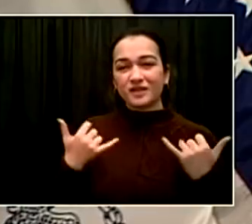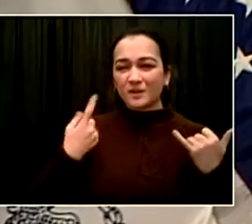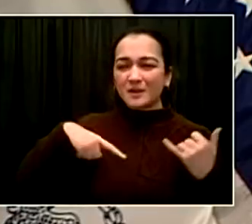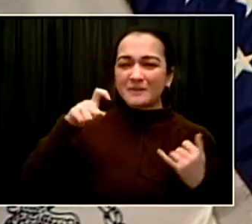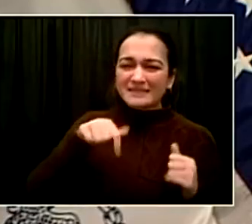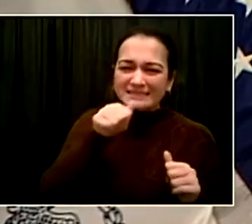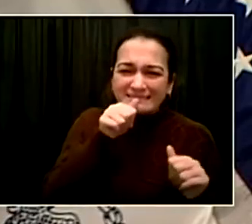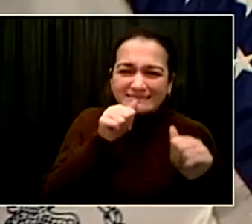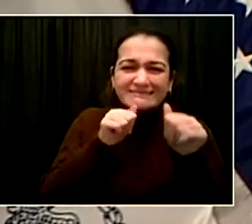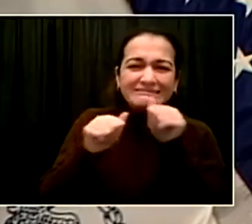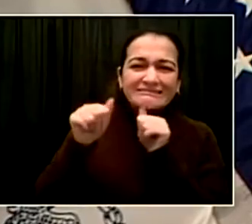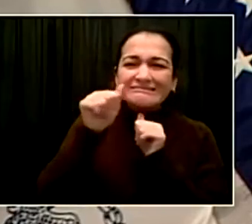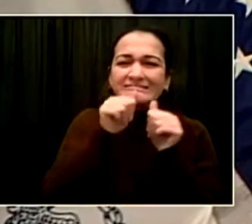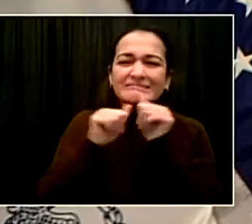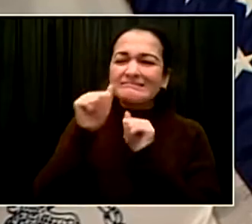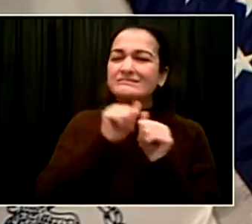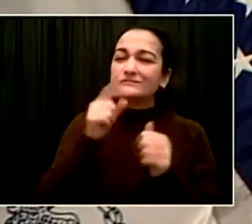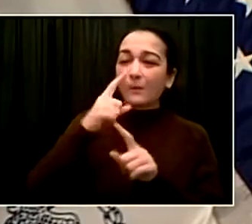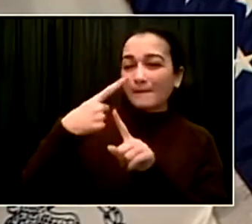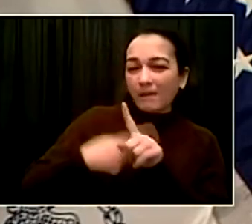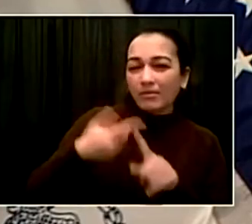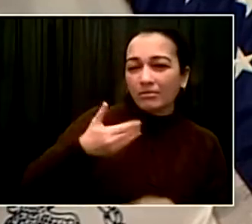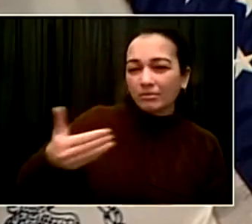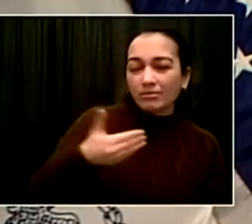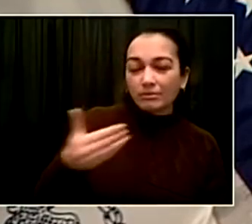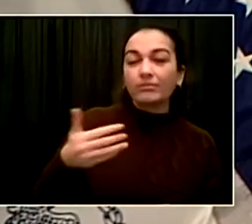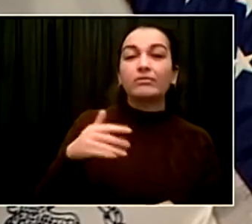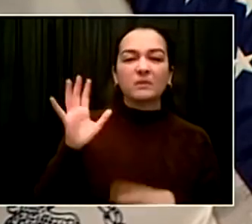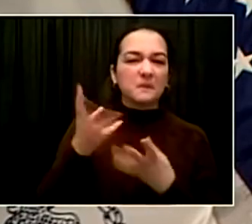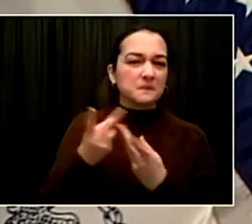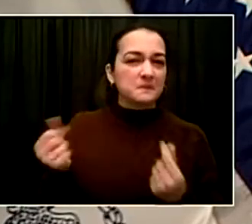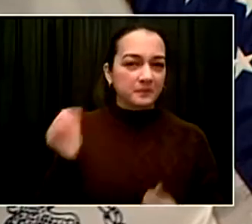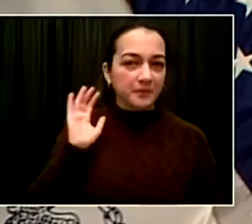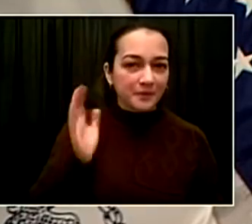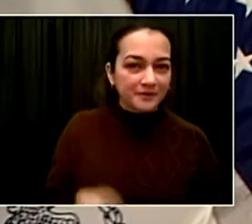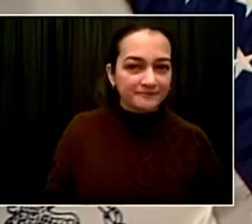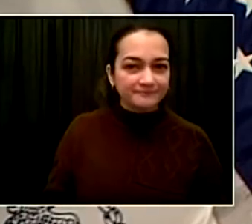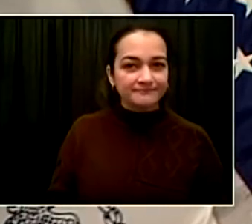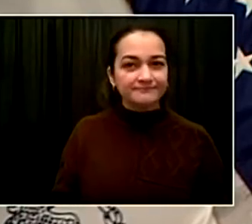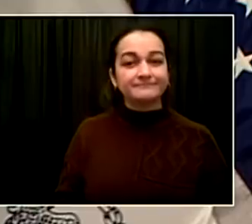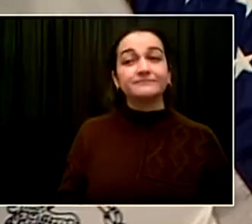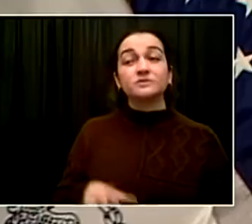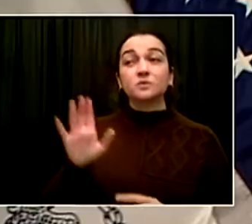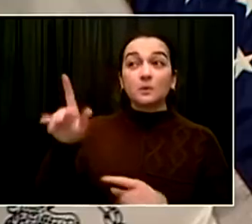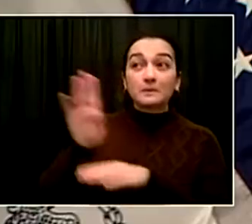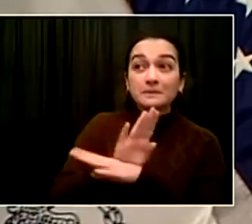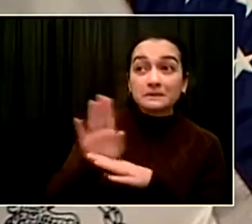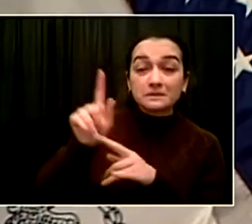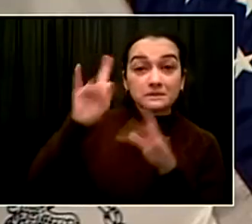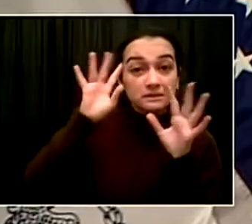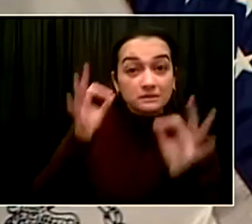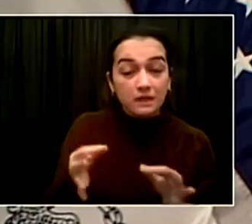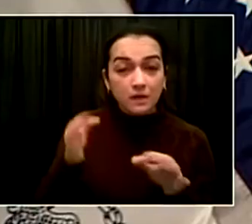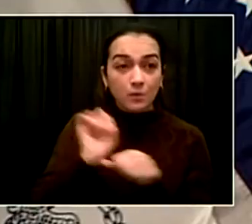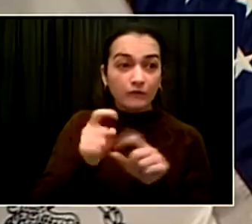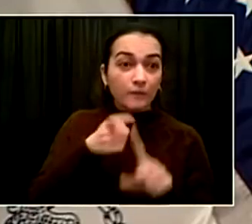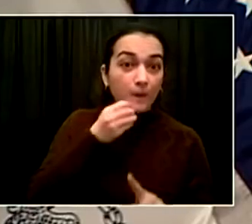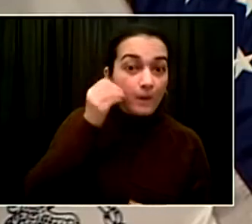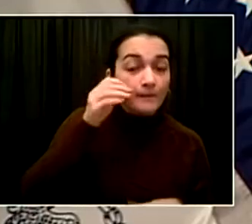SURE, A CHALLENGING FEW WEEKS.